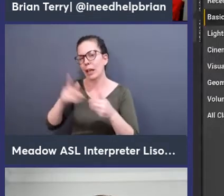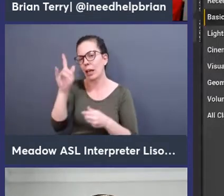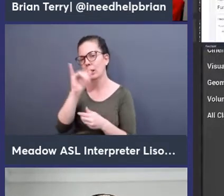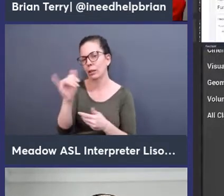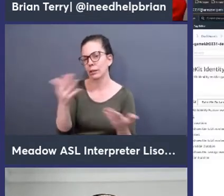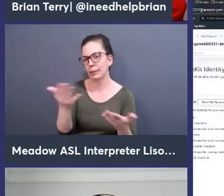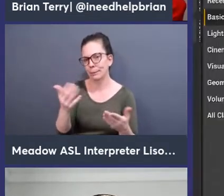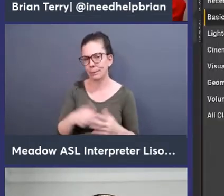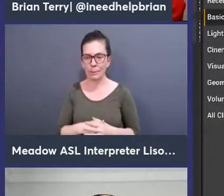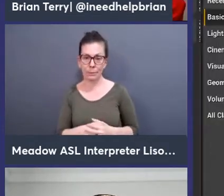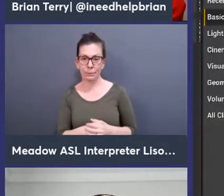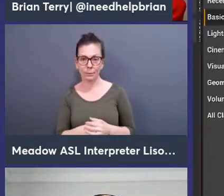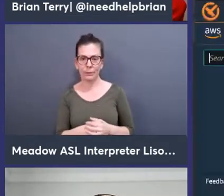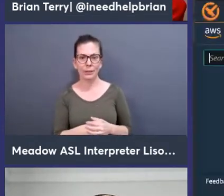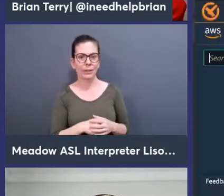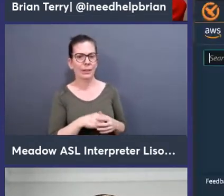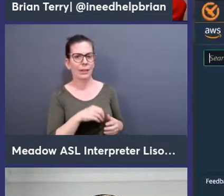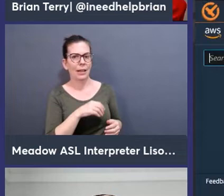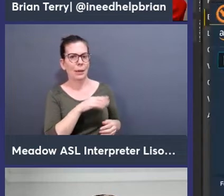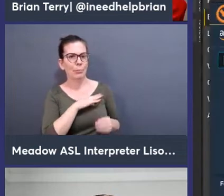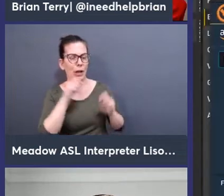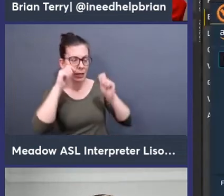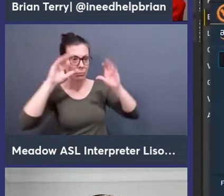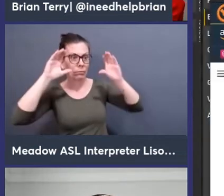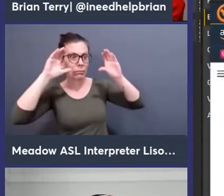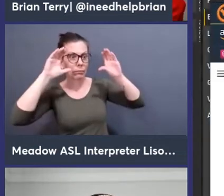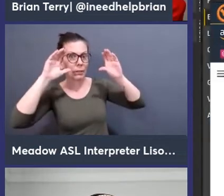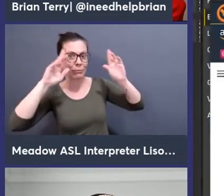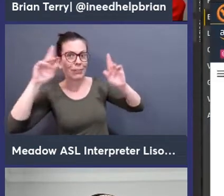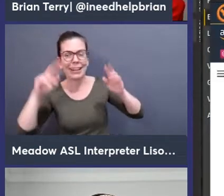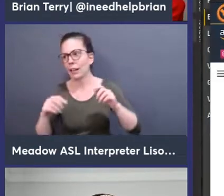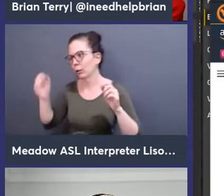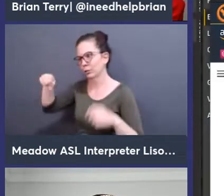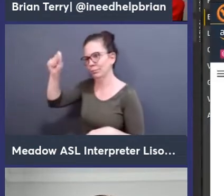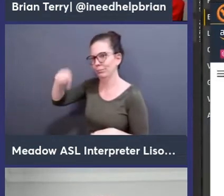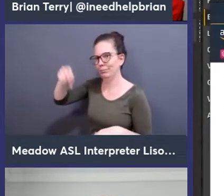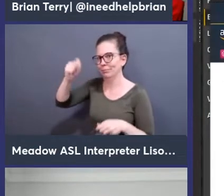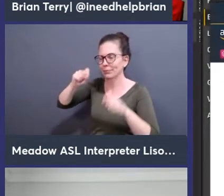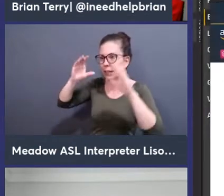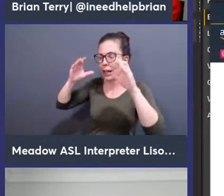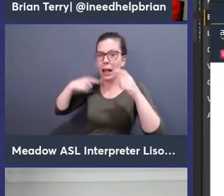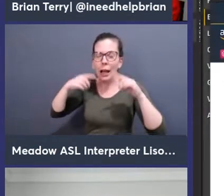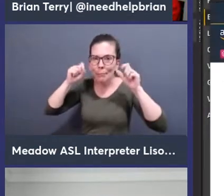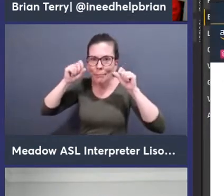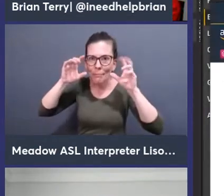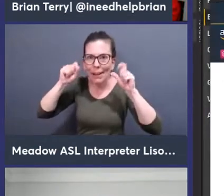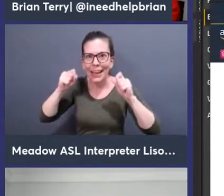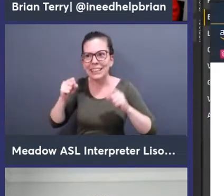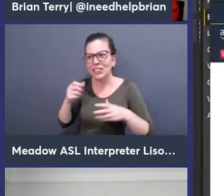Ooh, Brian's eyes are opening up. Oh, yeah, yeah. I'm just amazed that you can use CloudFormation